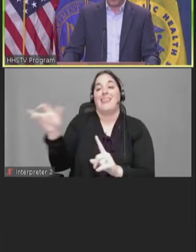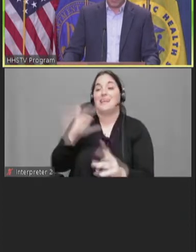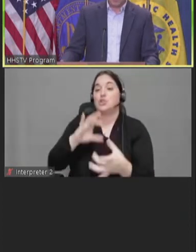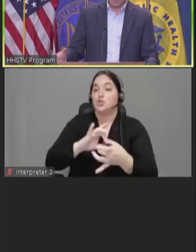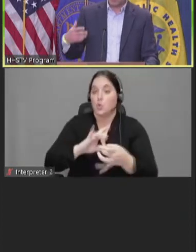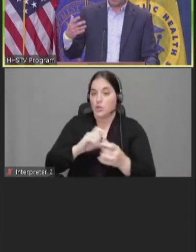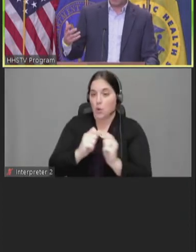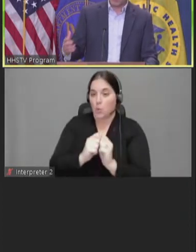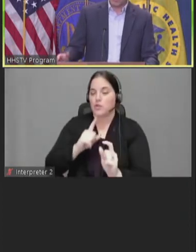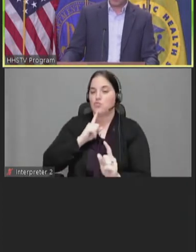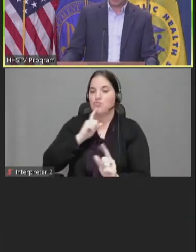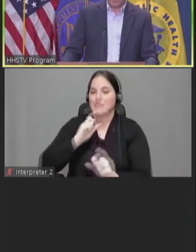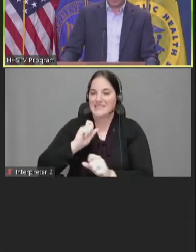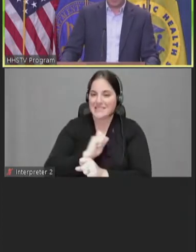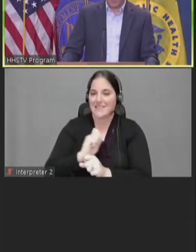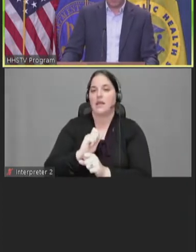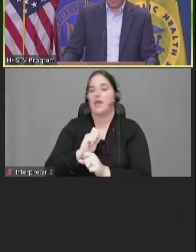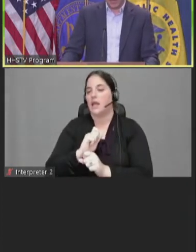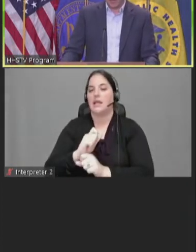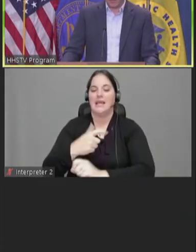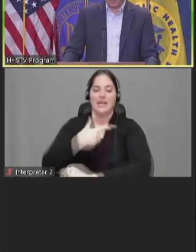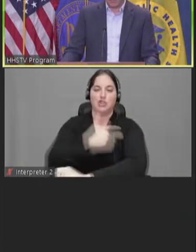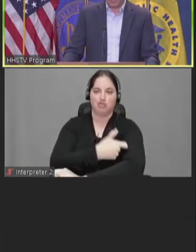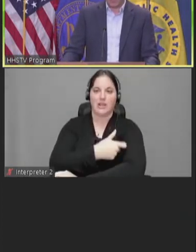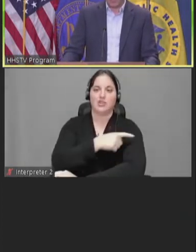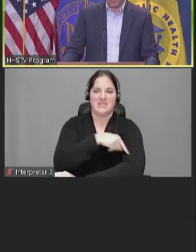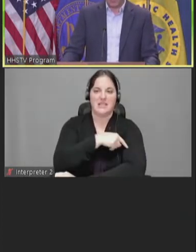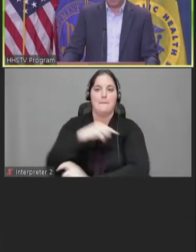significant injection site pain in many recipients.